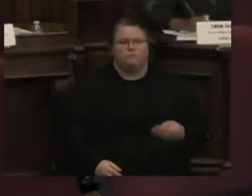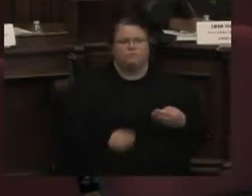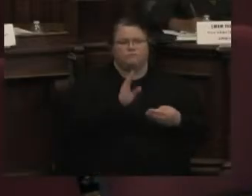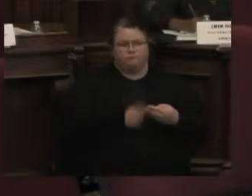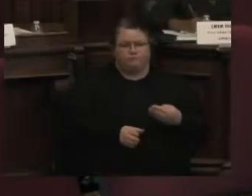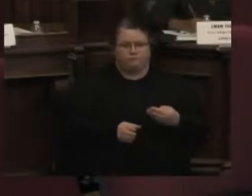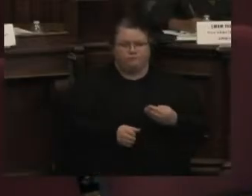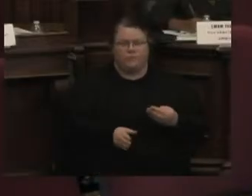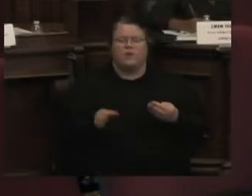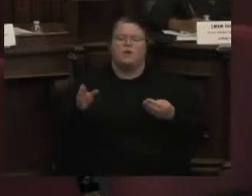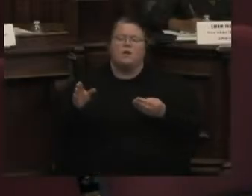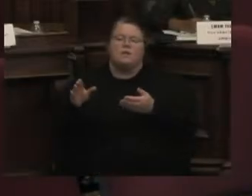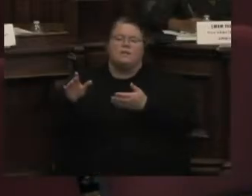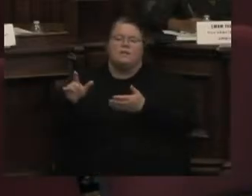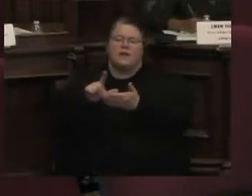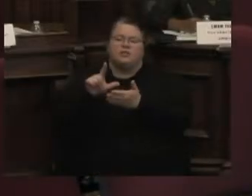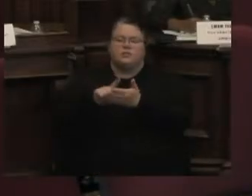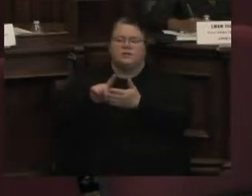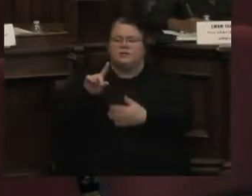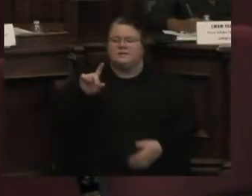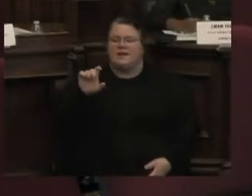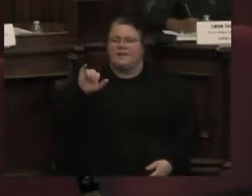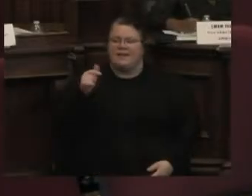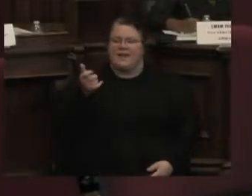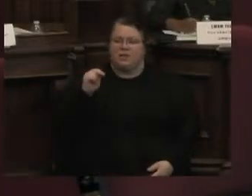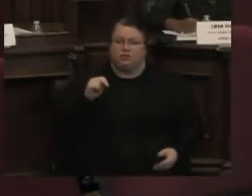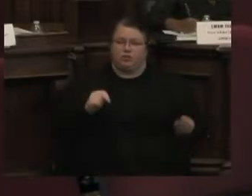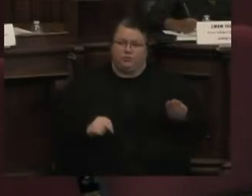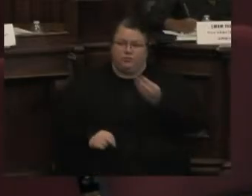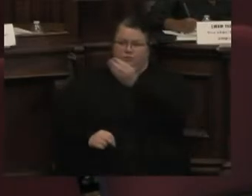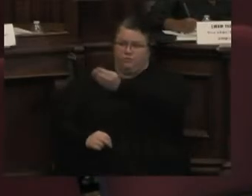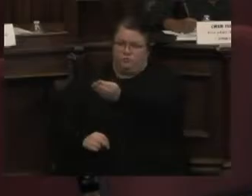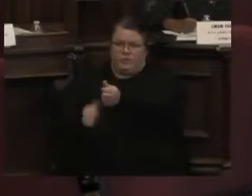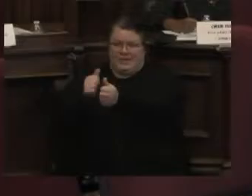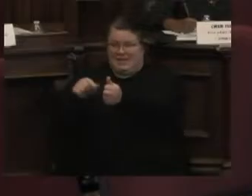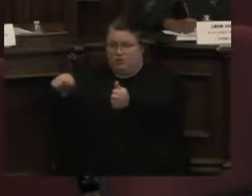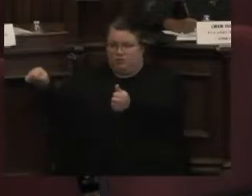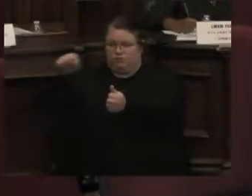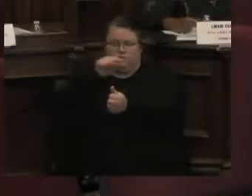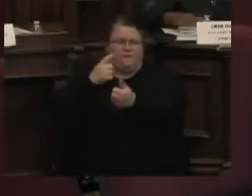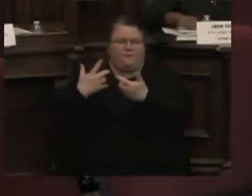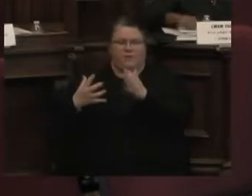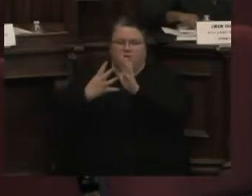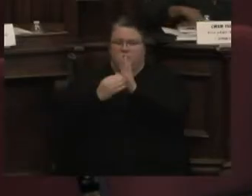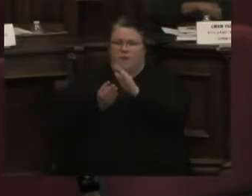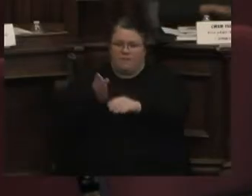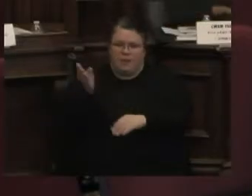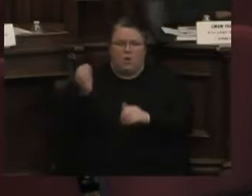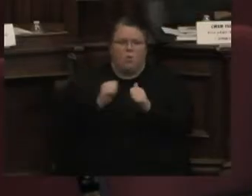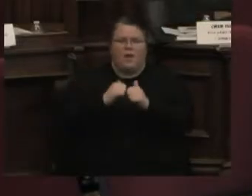April 21st, and they were trance transmitted to the